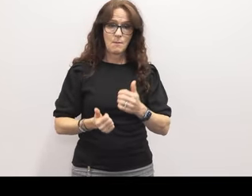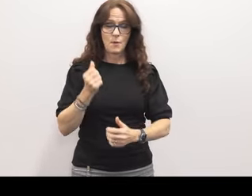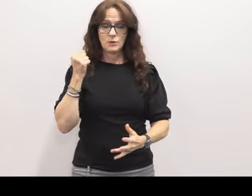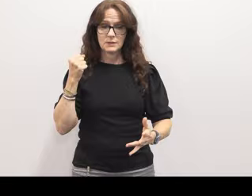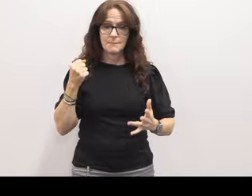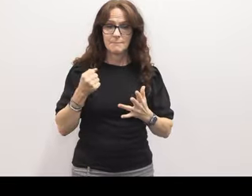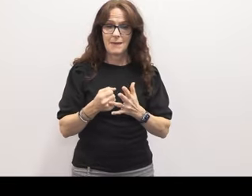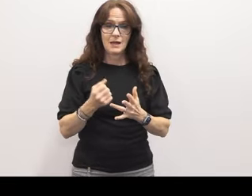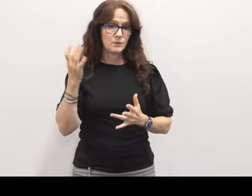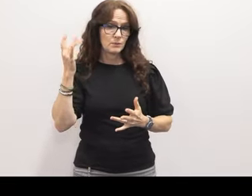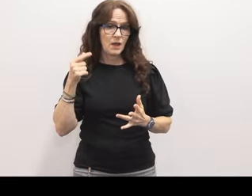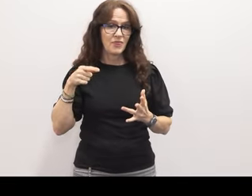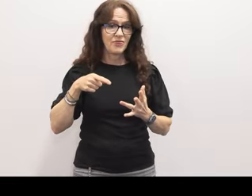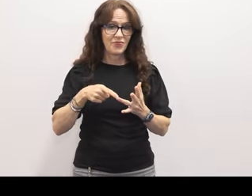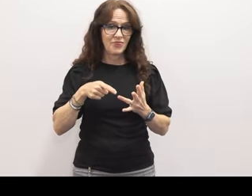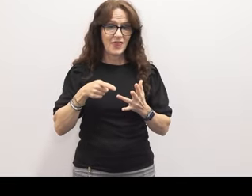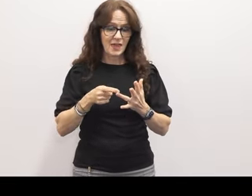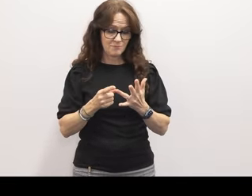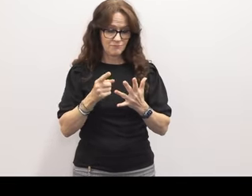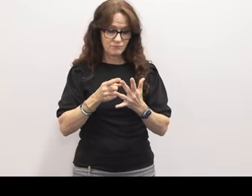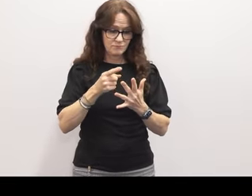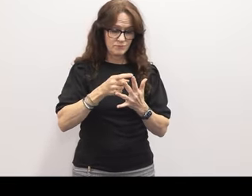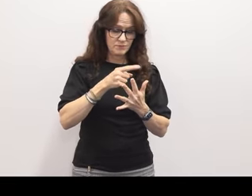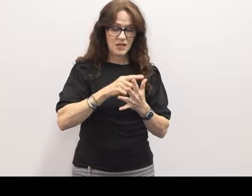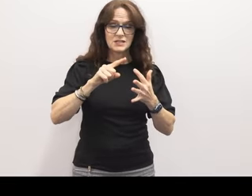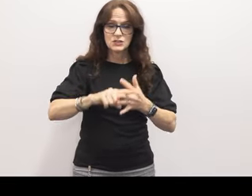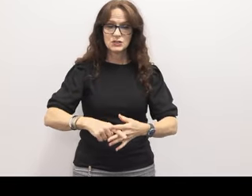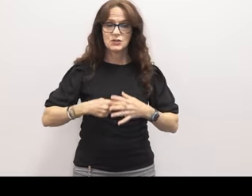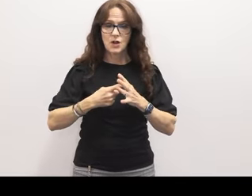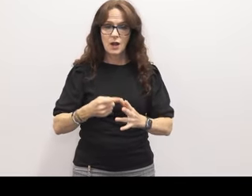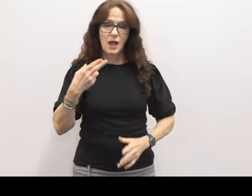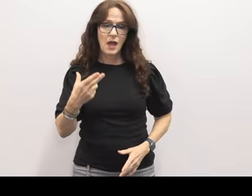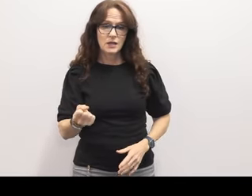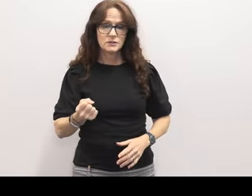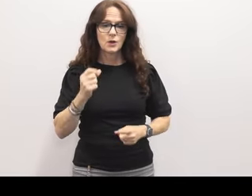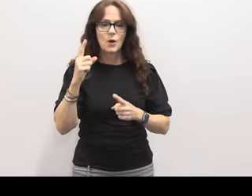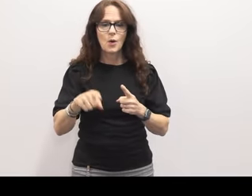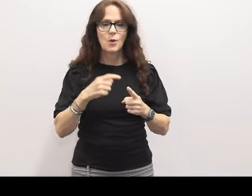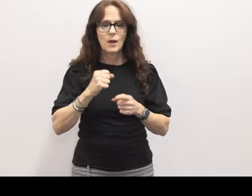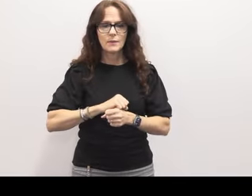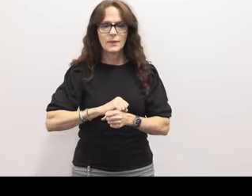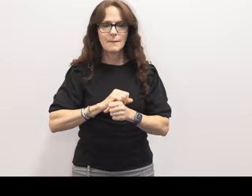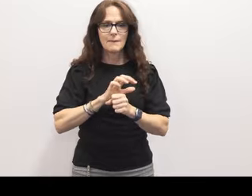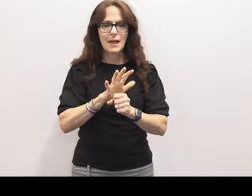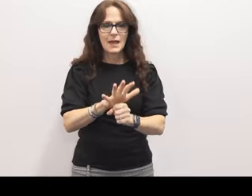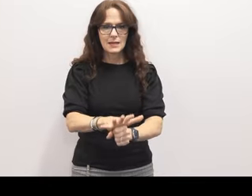because they were the group of students that started high school when the pandemic began.